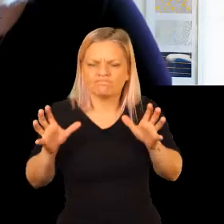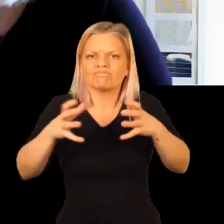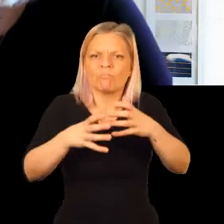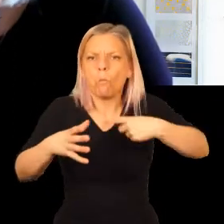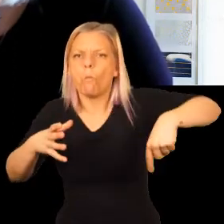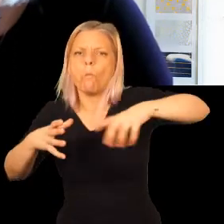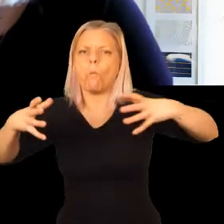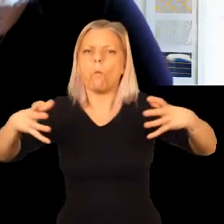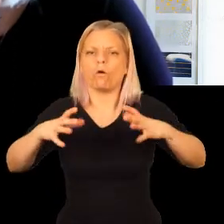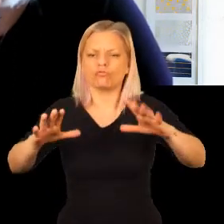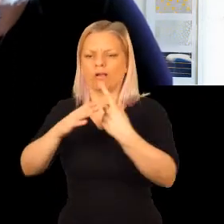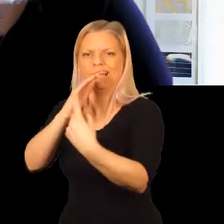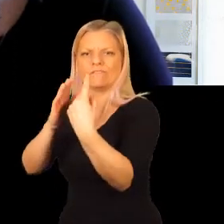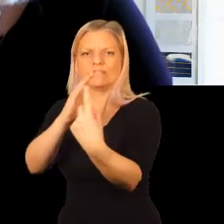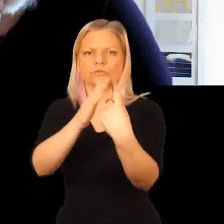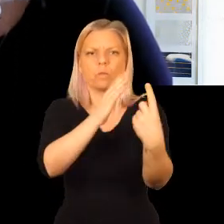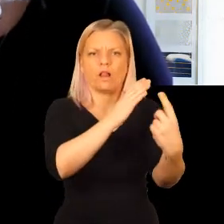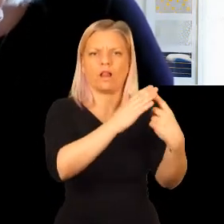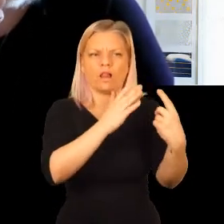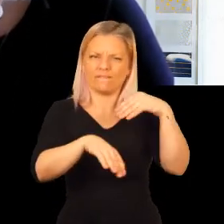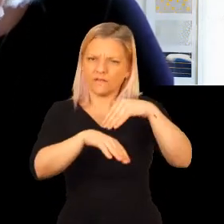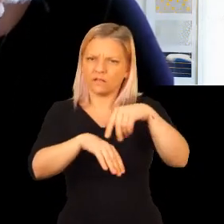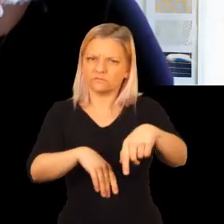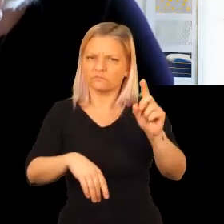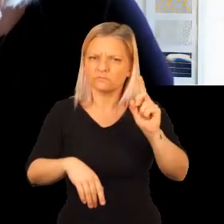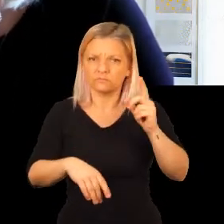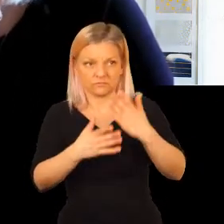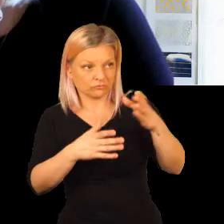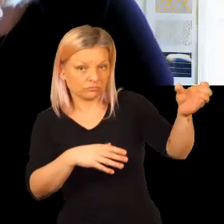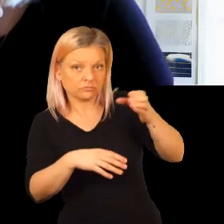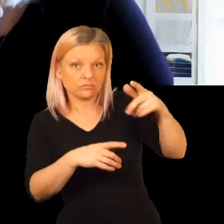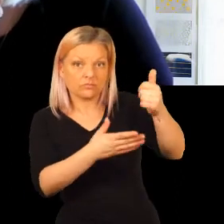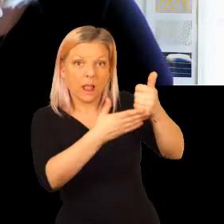we start to think as a whole and we're not just thinking individually like oh well this will then